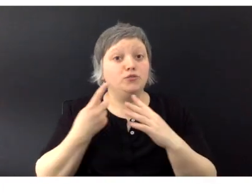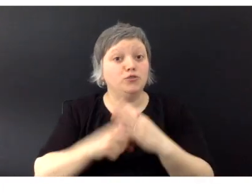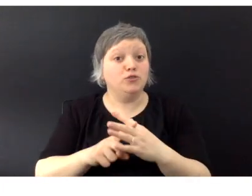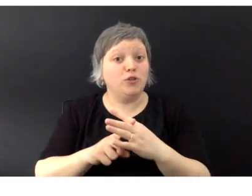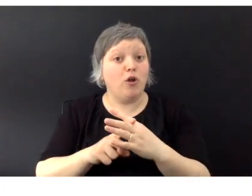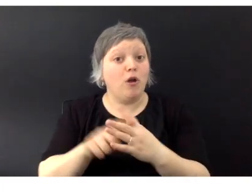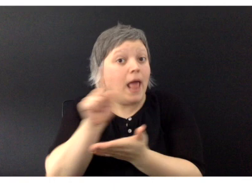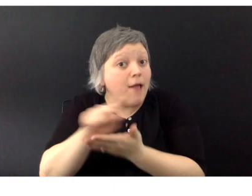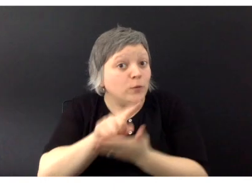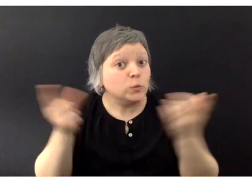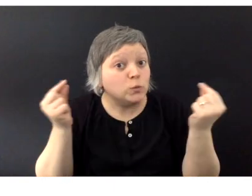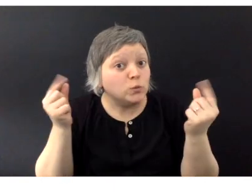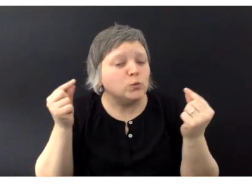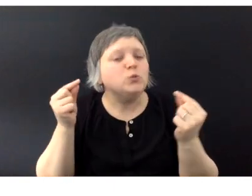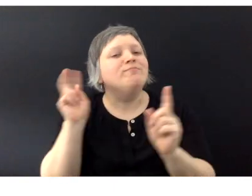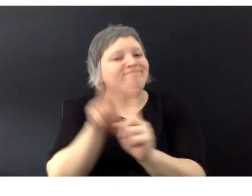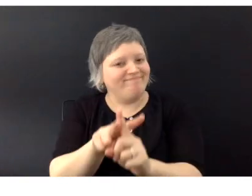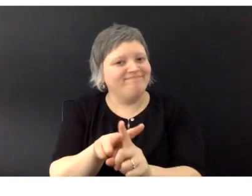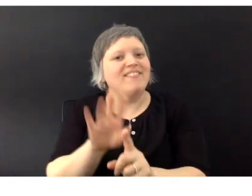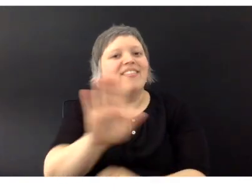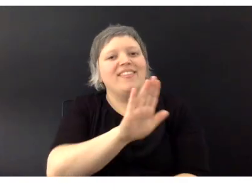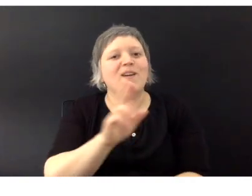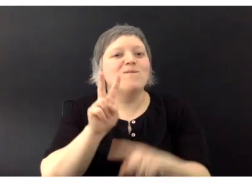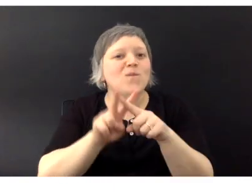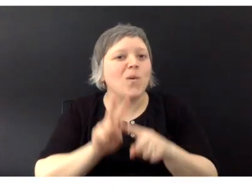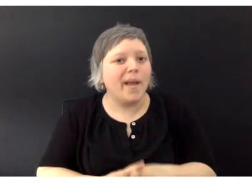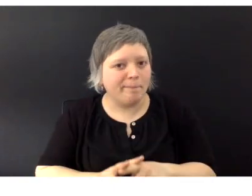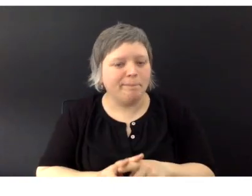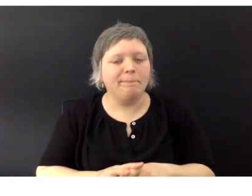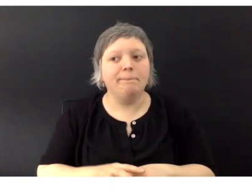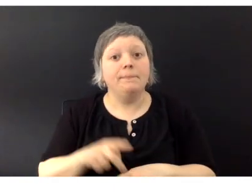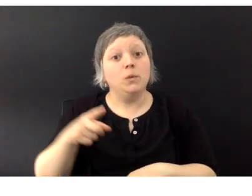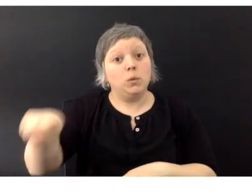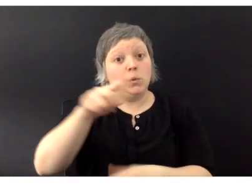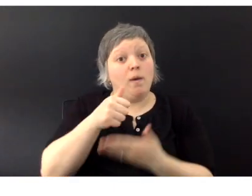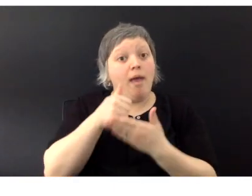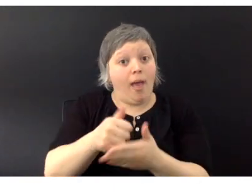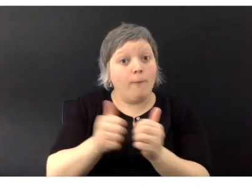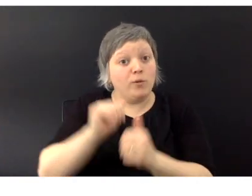programming, they'll likely have weekly vocabulary words. So practicing those words at home